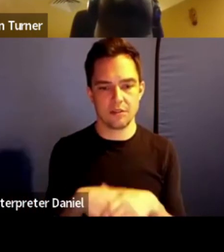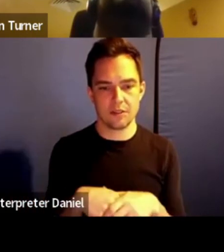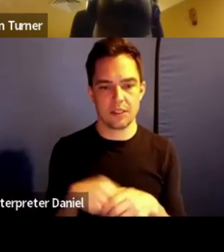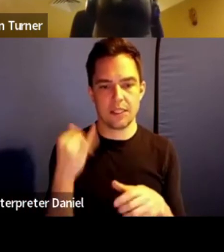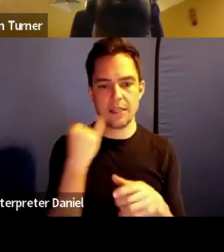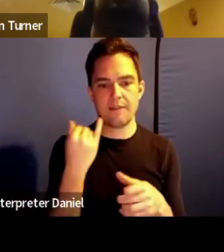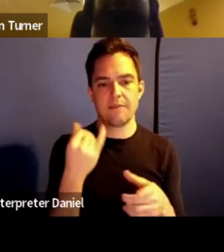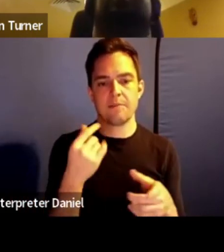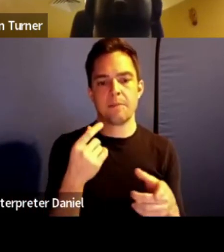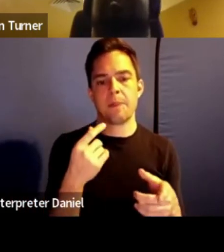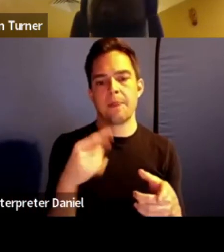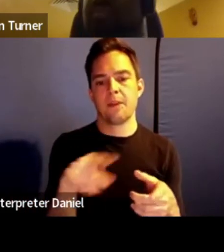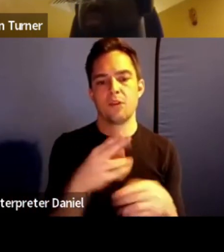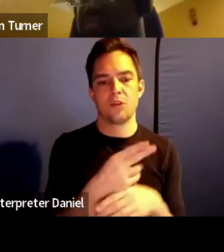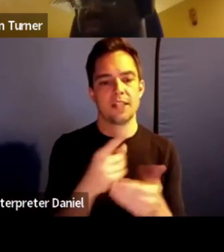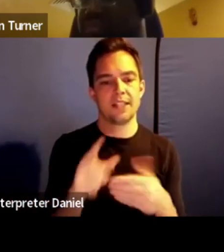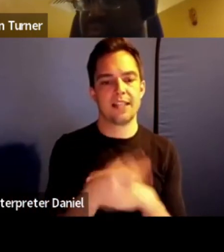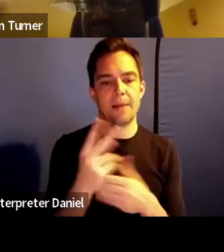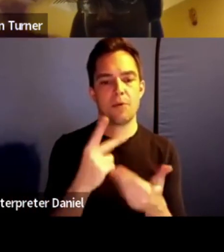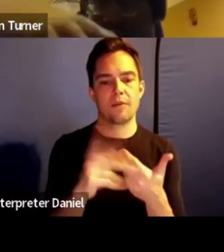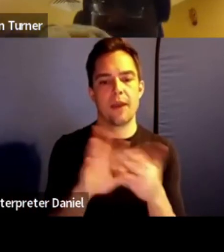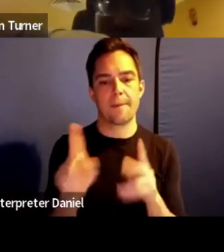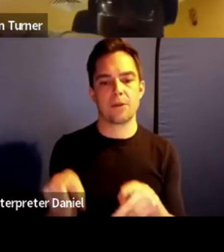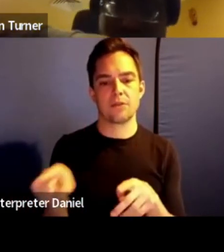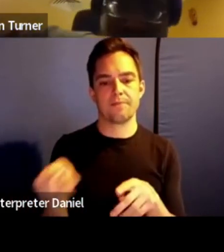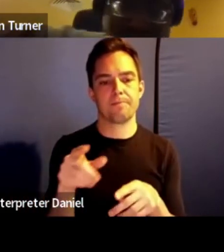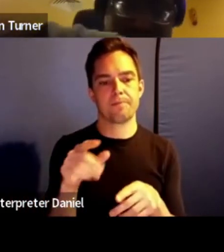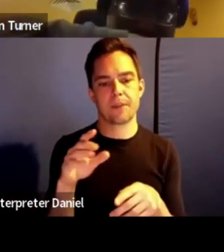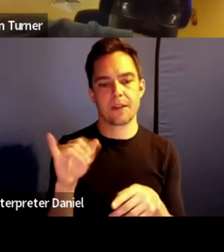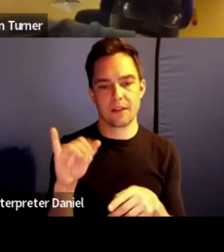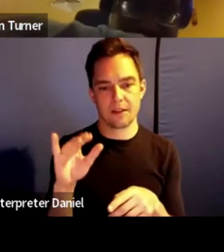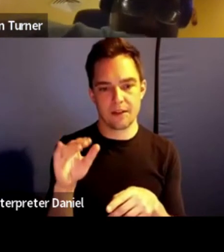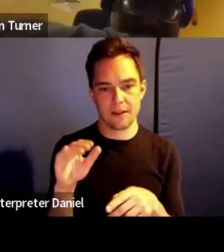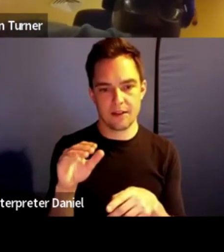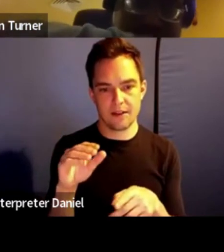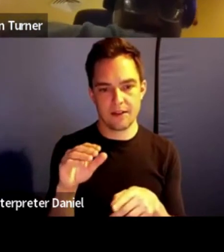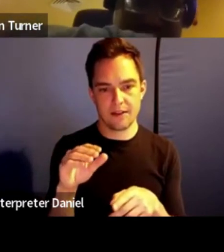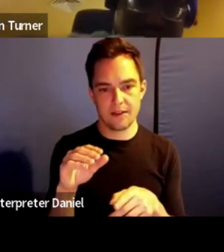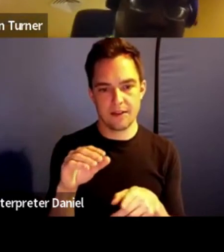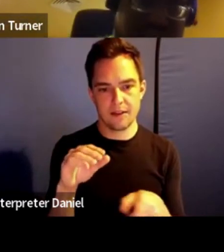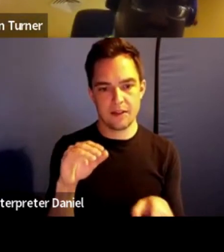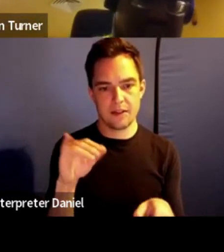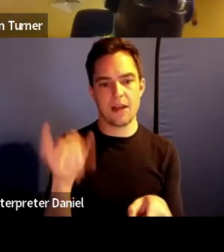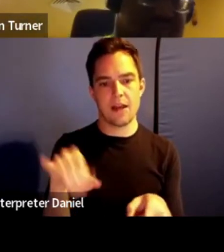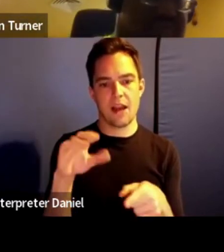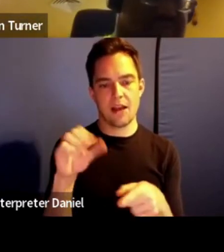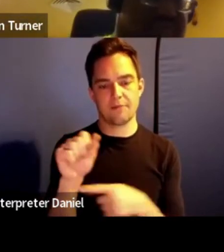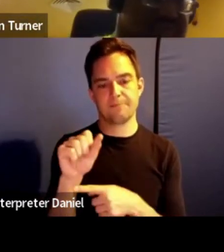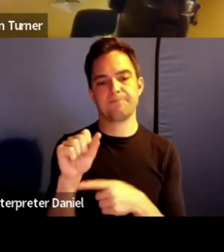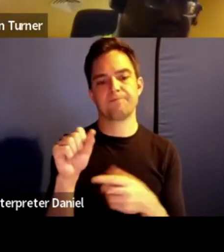program, that person would be Iris consultant would give you a list of maybe 60 programs that you could check out on your own